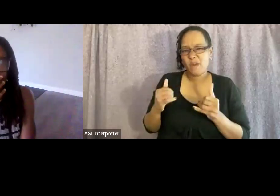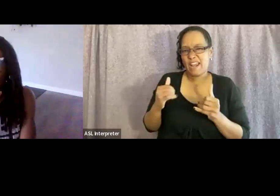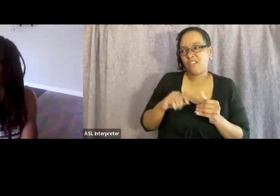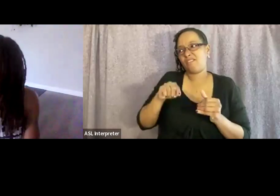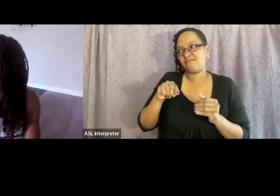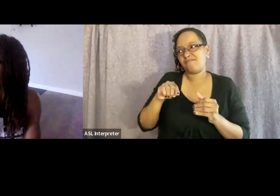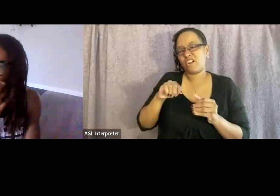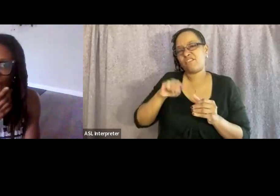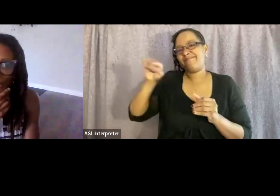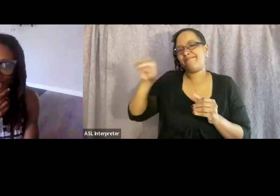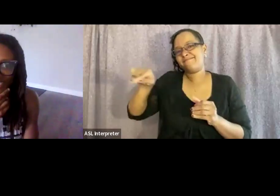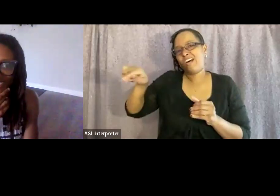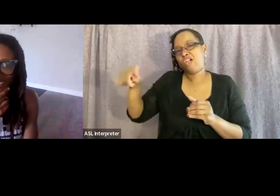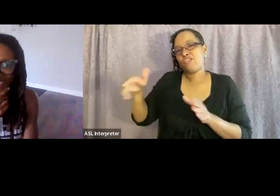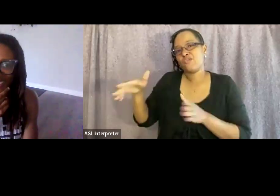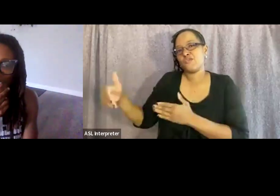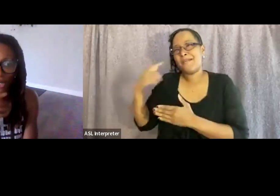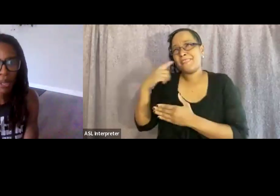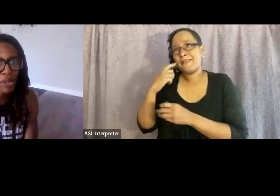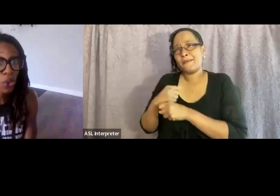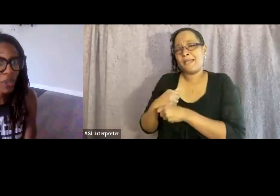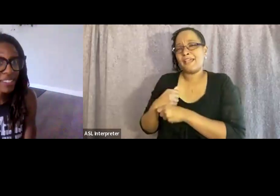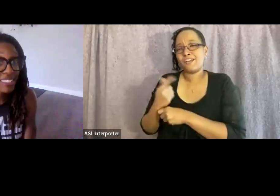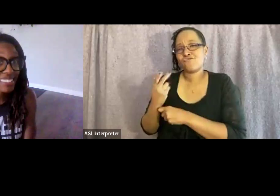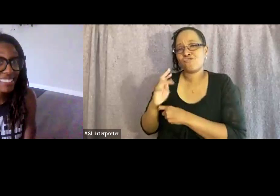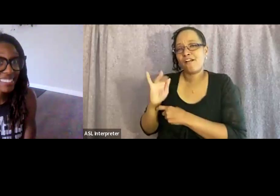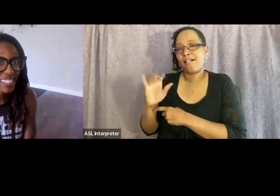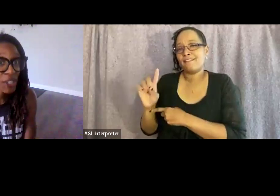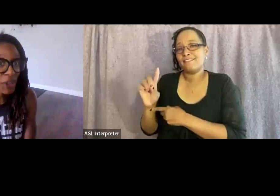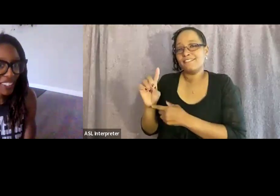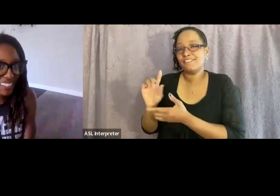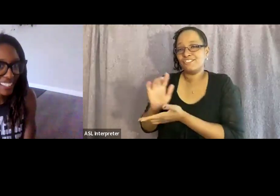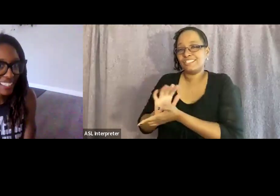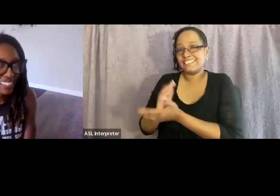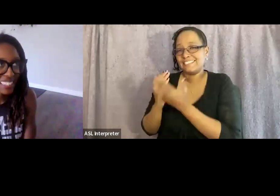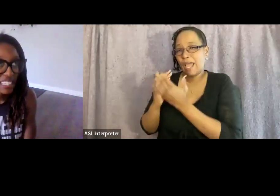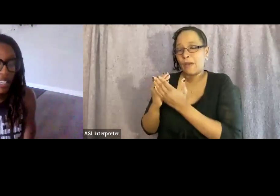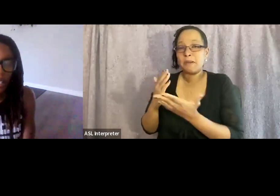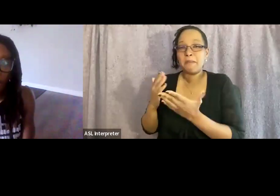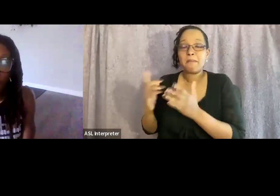who I think are making grilled cheeses. So there may be noise and talking.